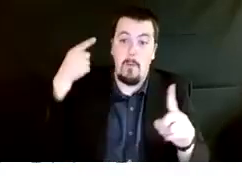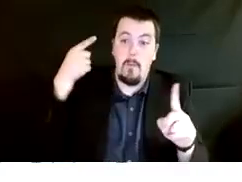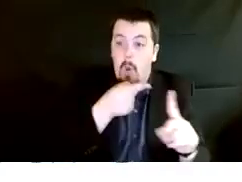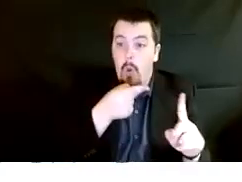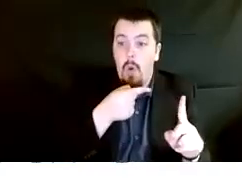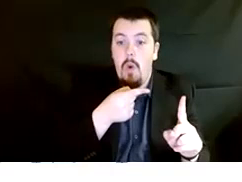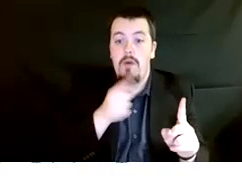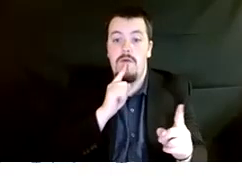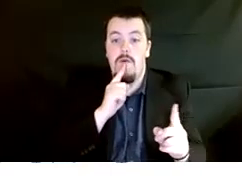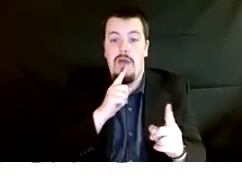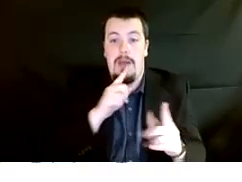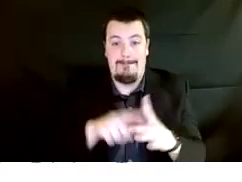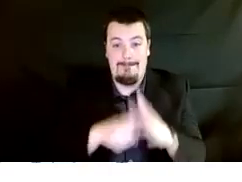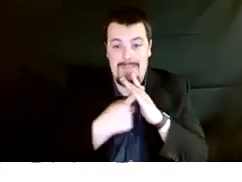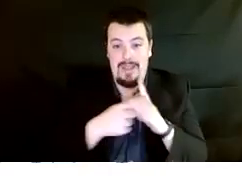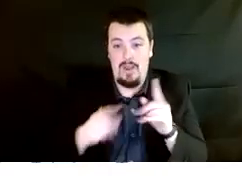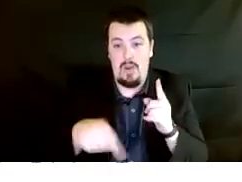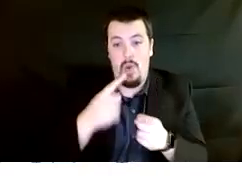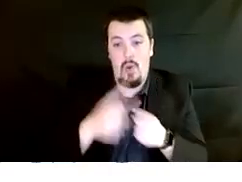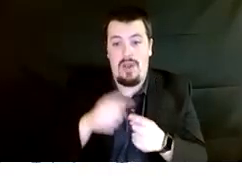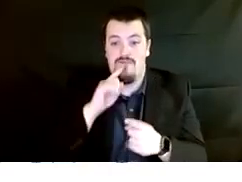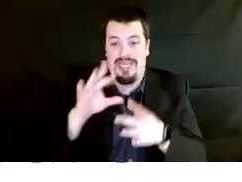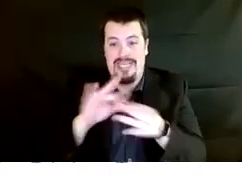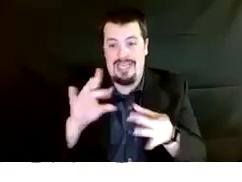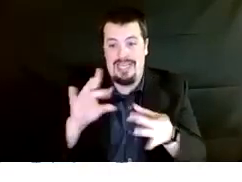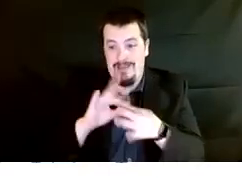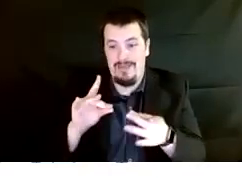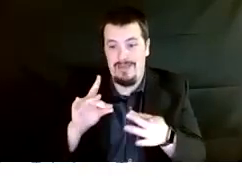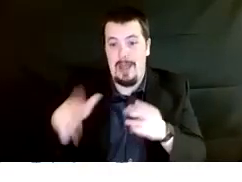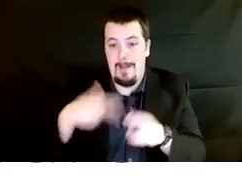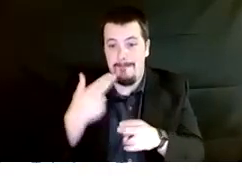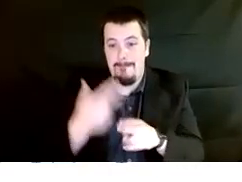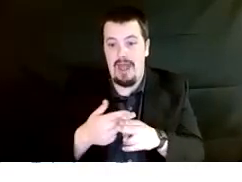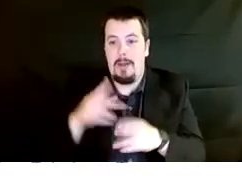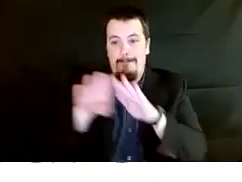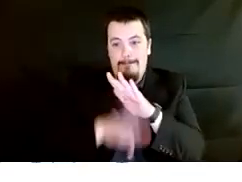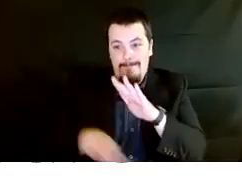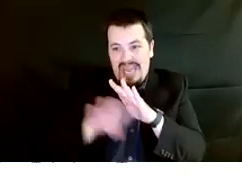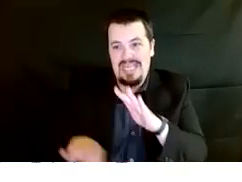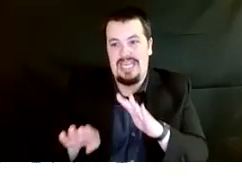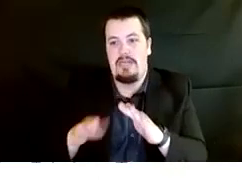at the beginning when there was a statement about uh just basic access to health care